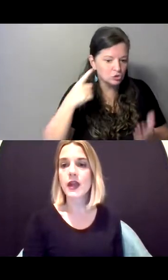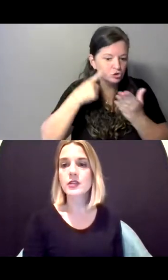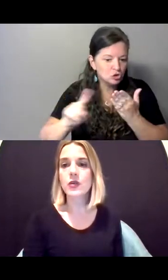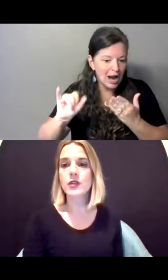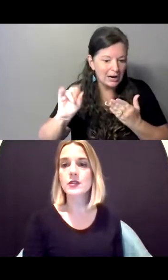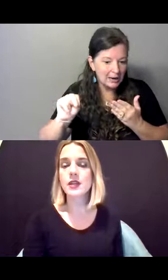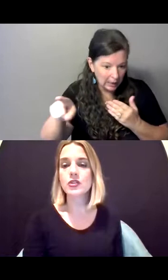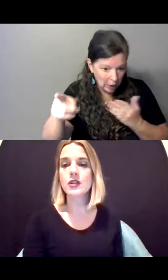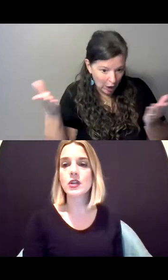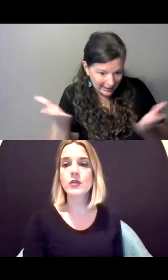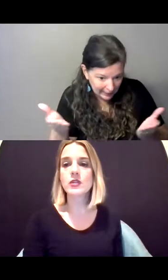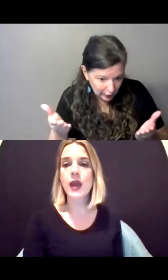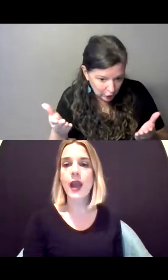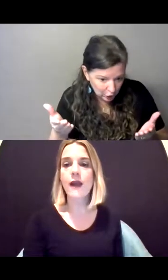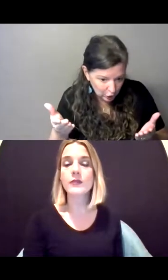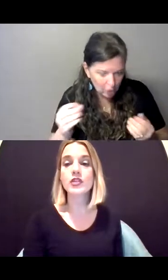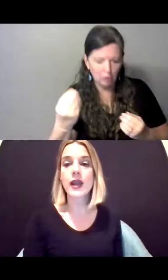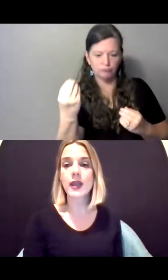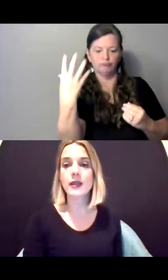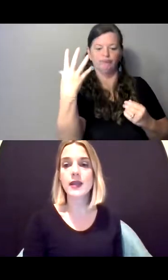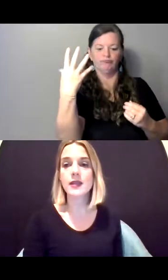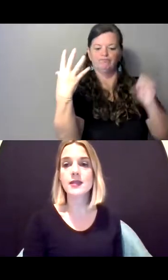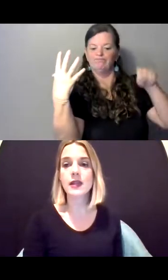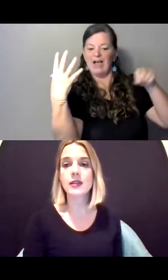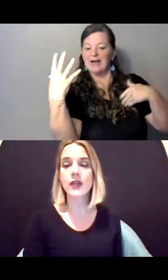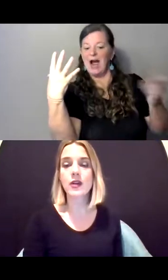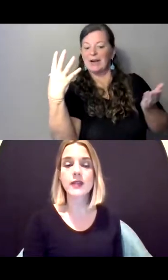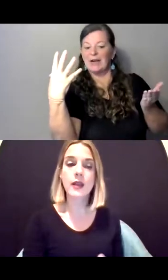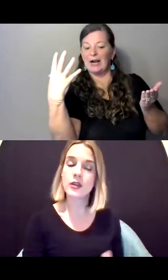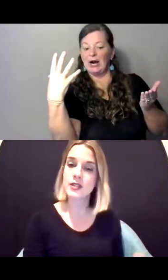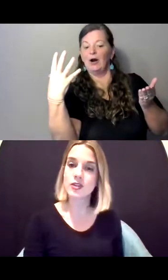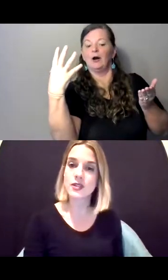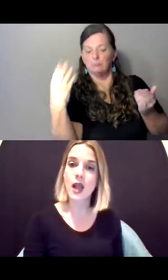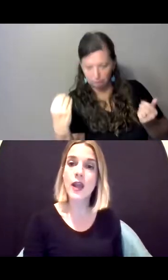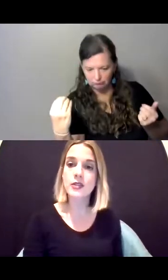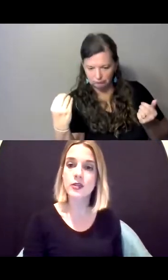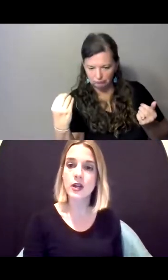and so what the teacher can do is have them check in and say that they're there, you know, the teacher could say, hi, are you still here?